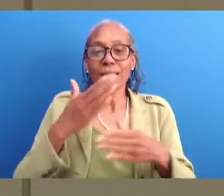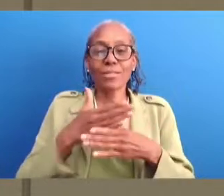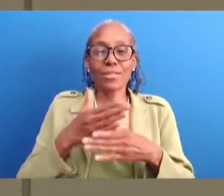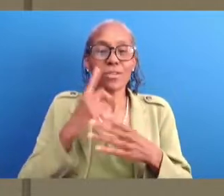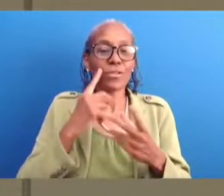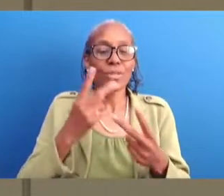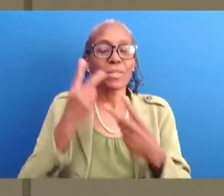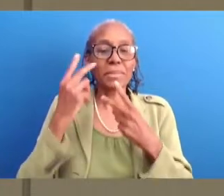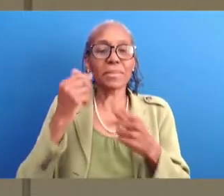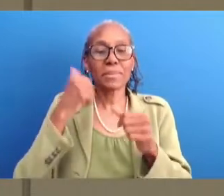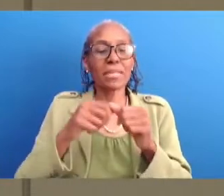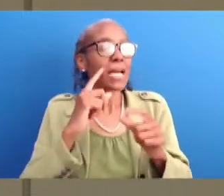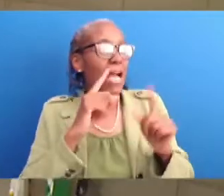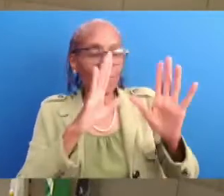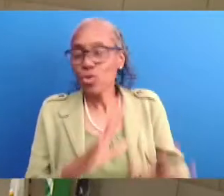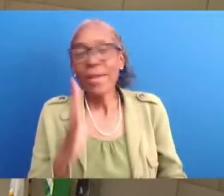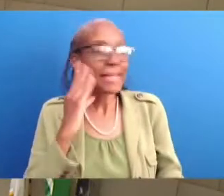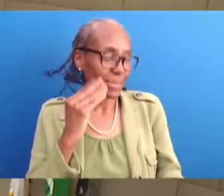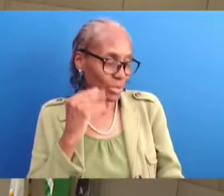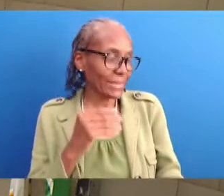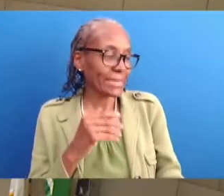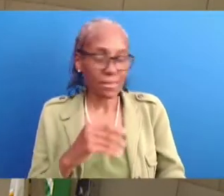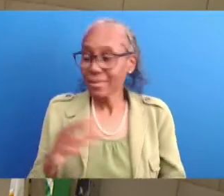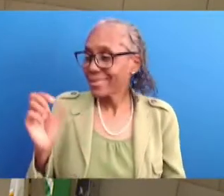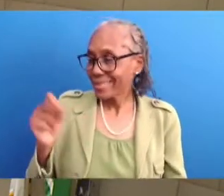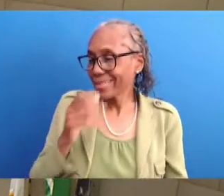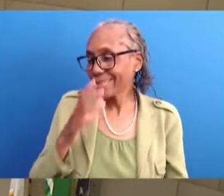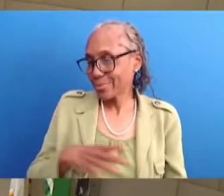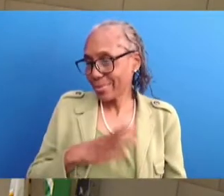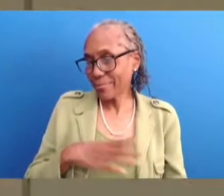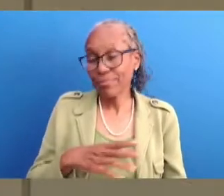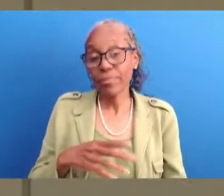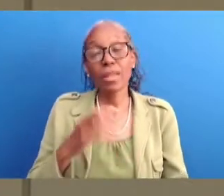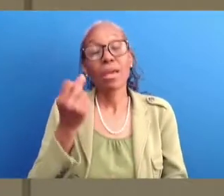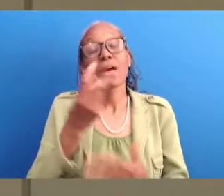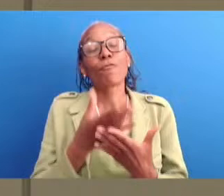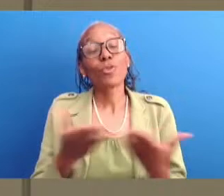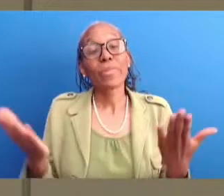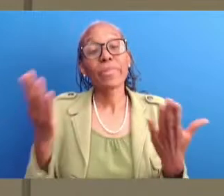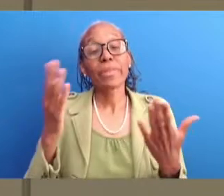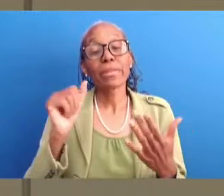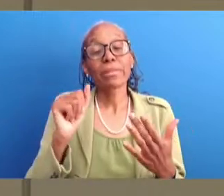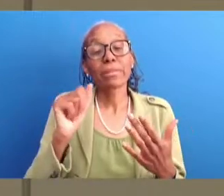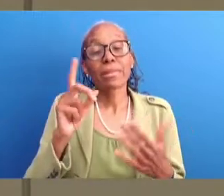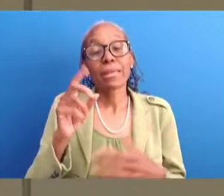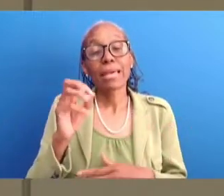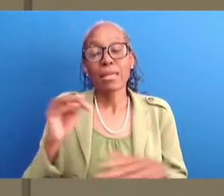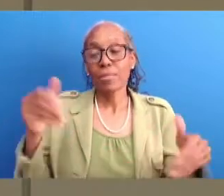STORY, SO THANK YOU FOR SHARING. THOSE RECOLLECTIONS. I'VE HAD SOME